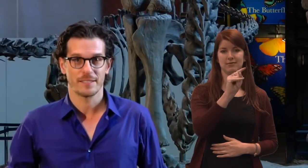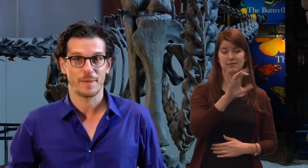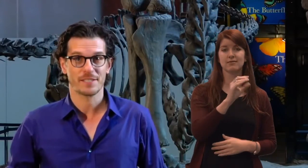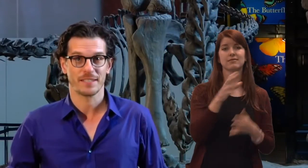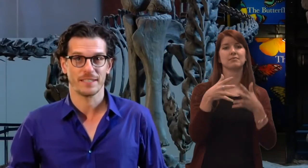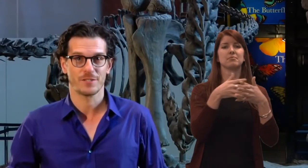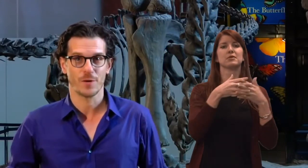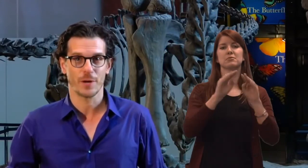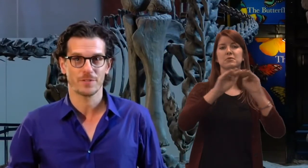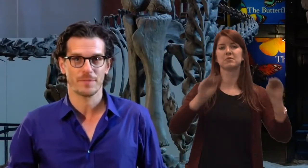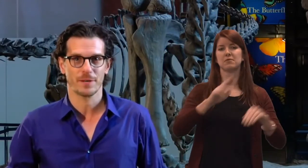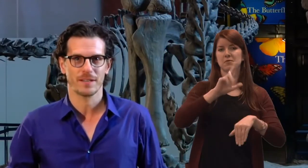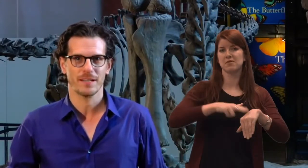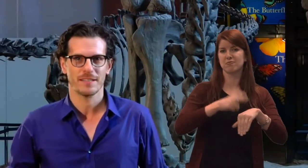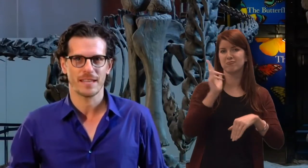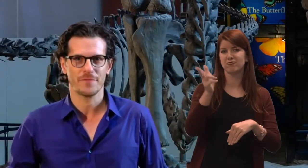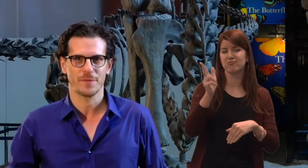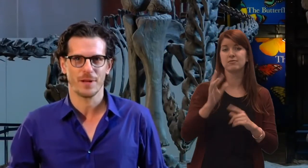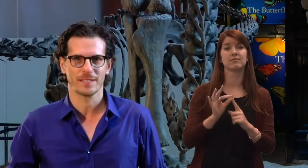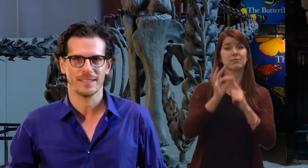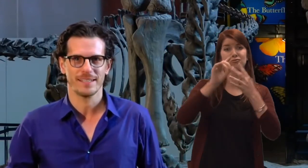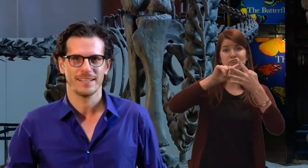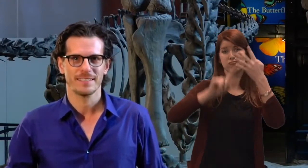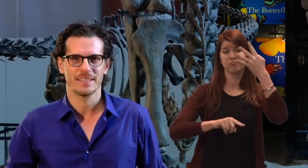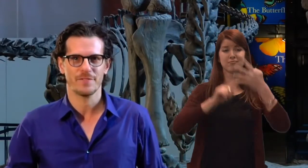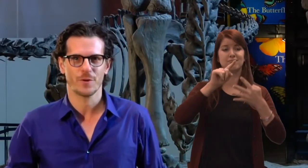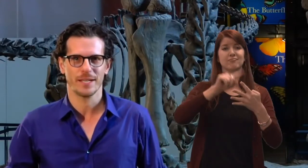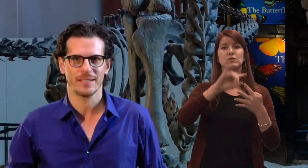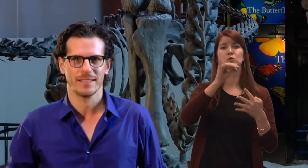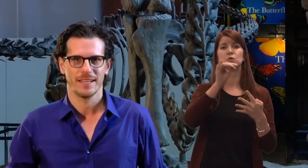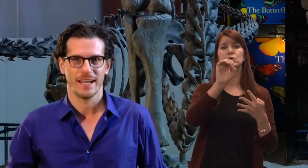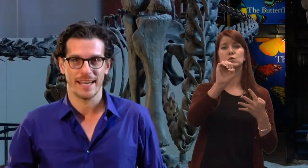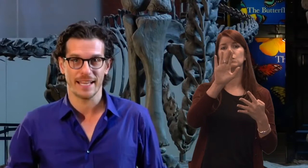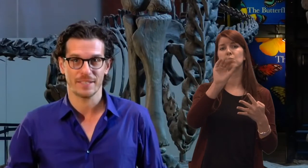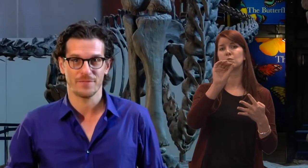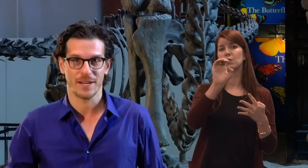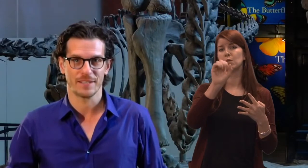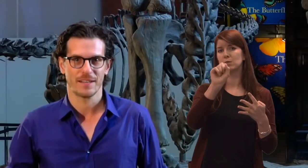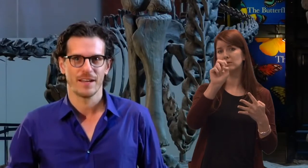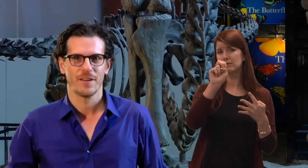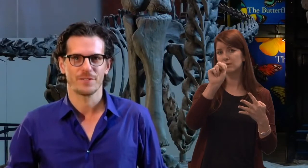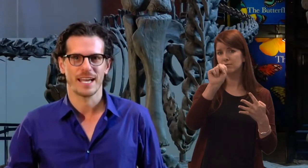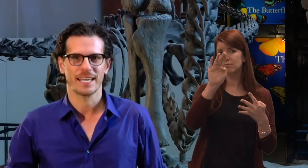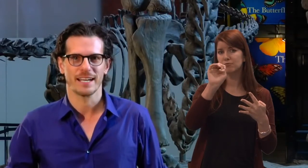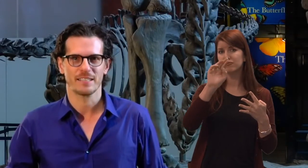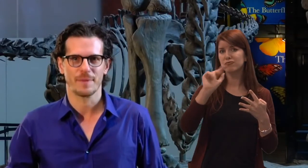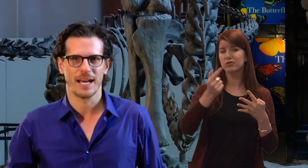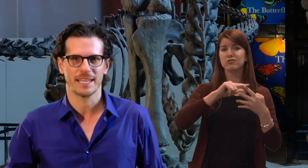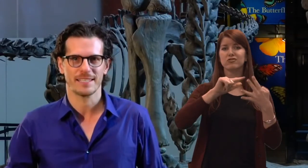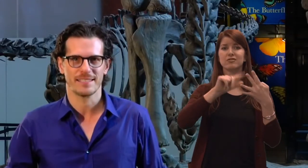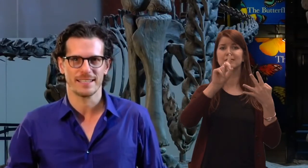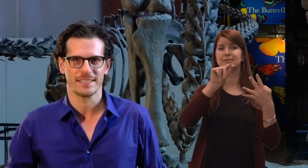especially Joe Boesenberg, Dave Grimaldi, Steve Quinn, and Ellen Futter, for taking us behind the scenes.